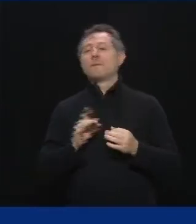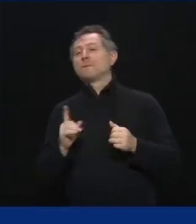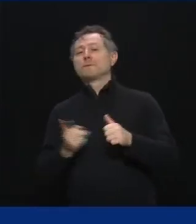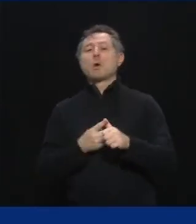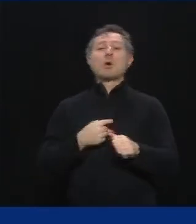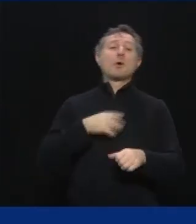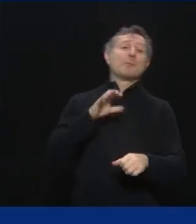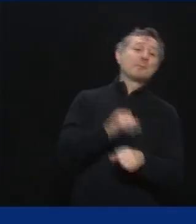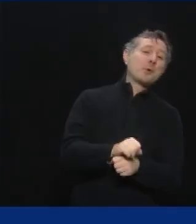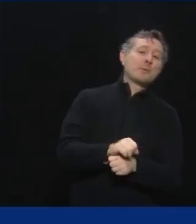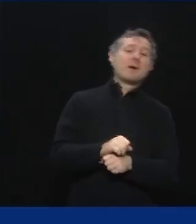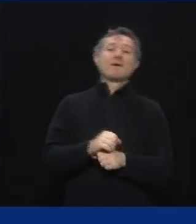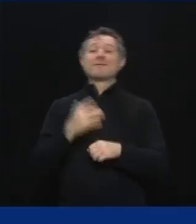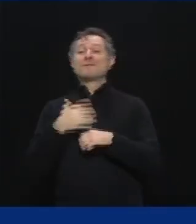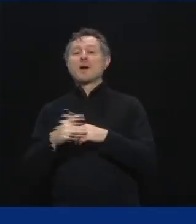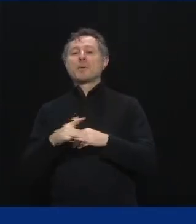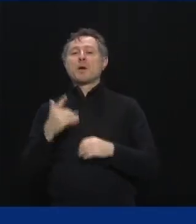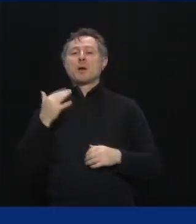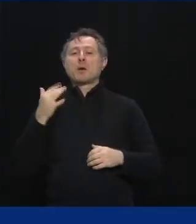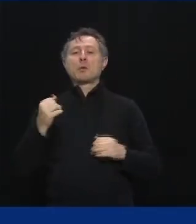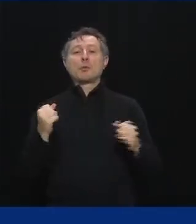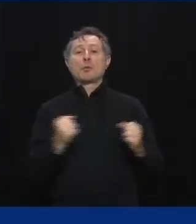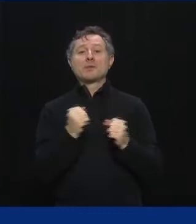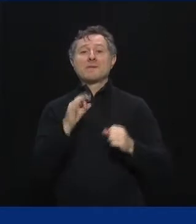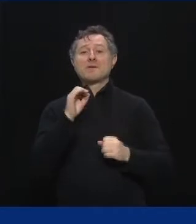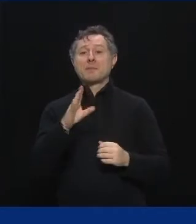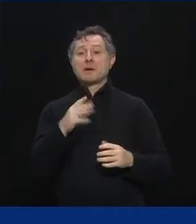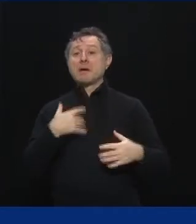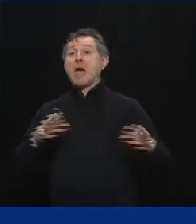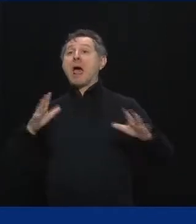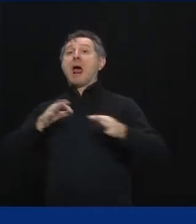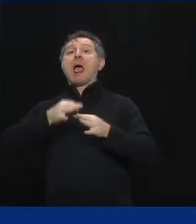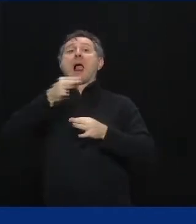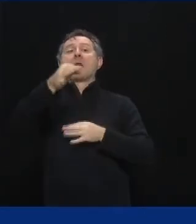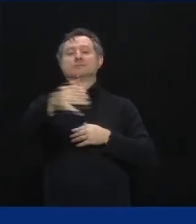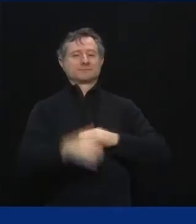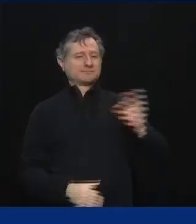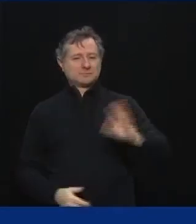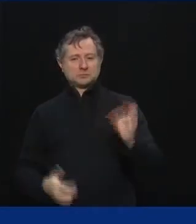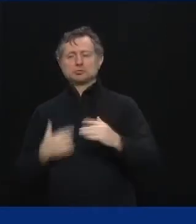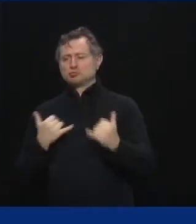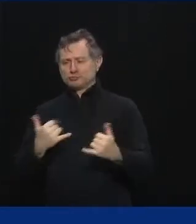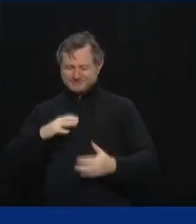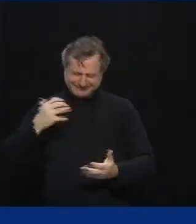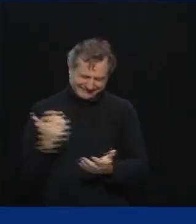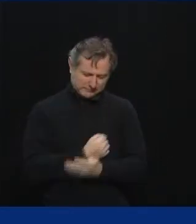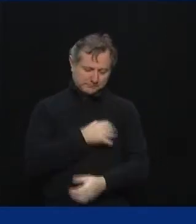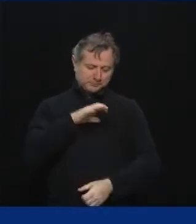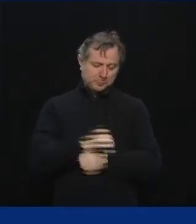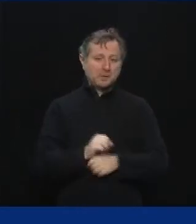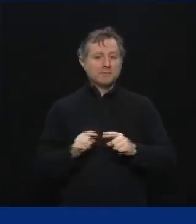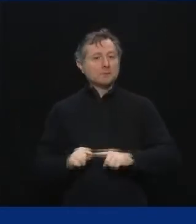SO THAT ALL IS HAPPENING RIGHT NOW. I'M TELLING THE PARENTS, MAKE YOUR APPOINTMENTS NOW. YOU DON'T WANT TO HEAR THE FIRST